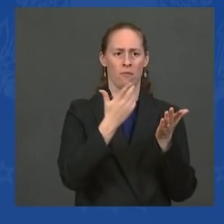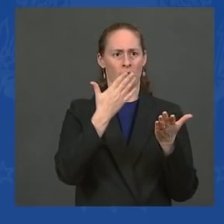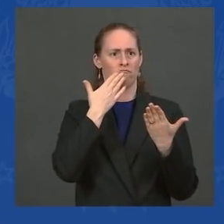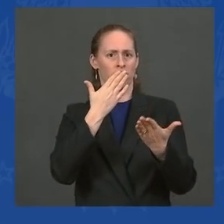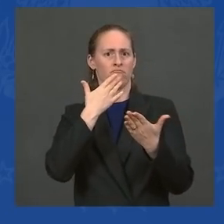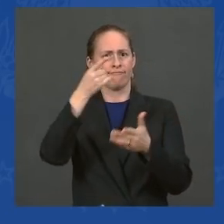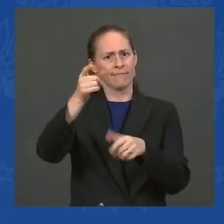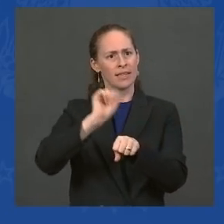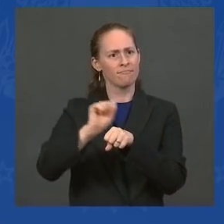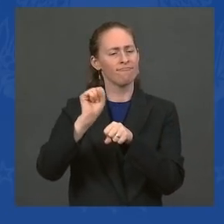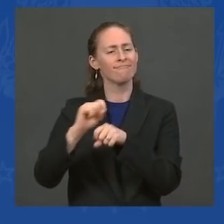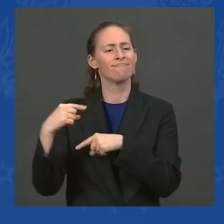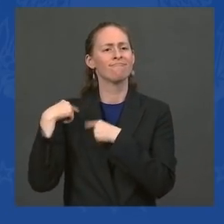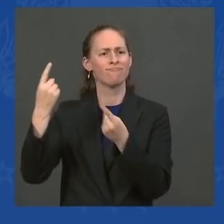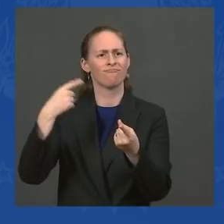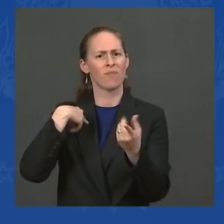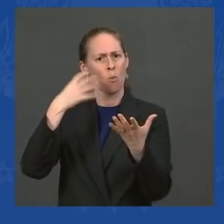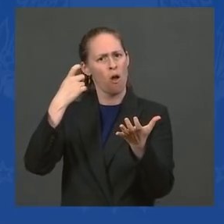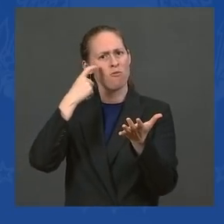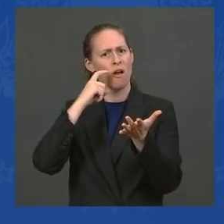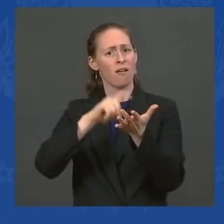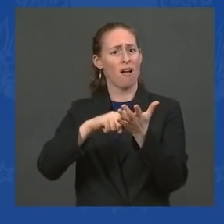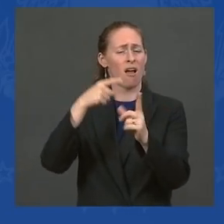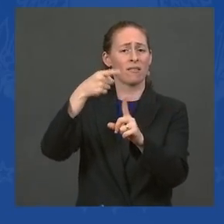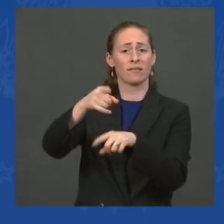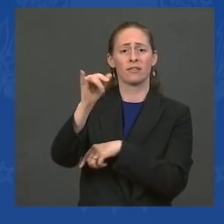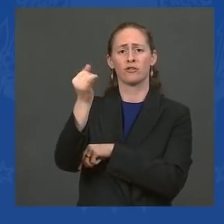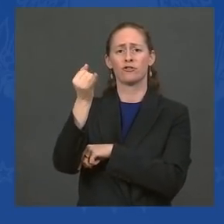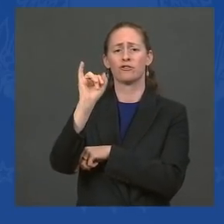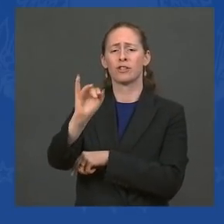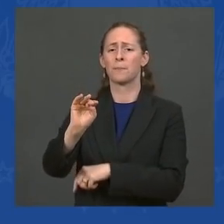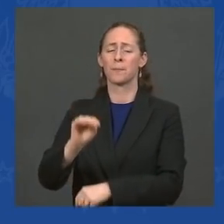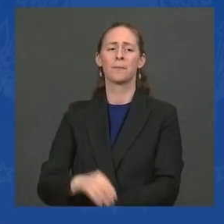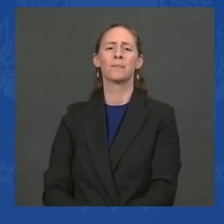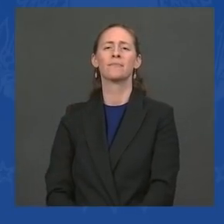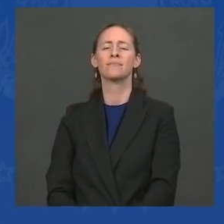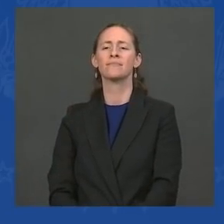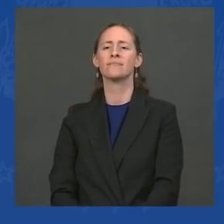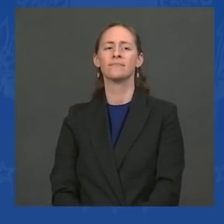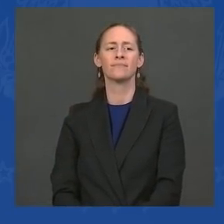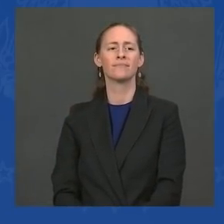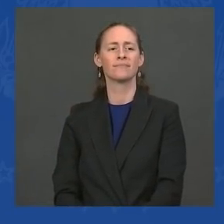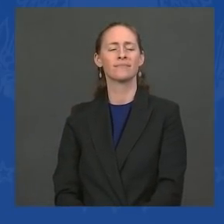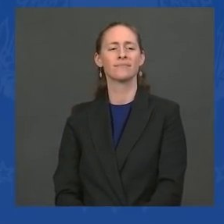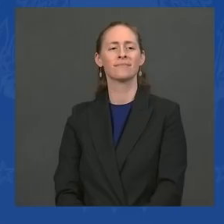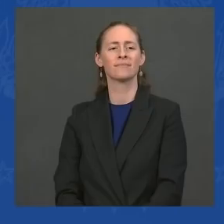you're the real deal. As well as, you know, Jahana.